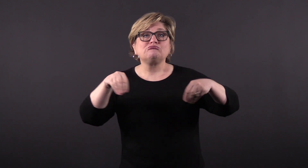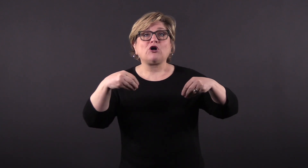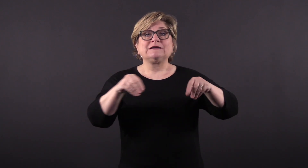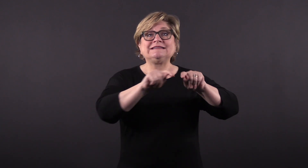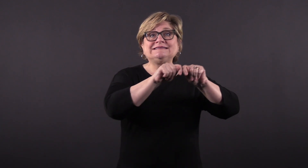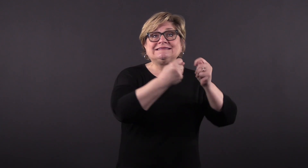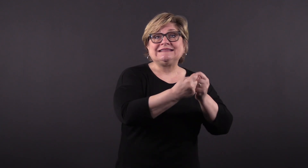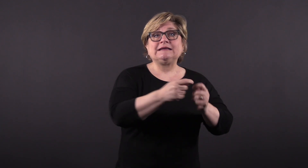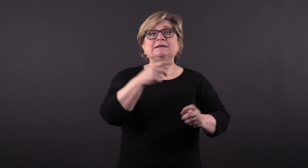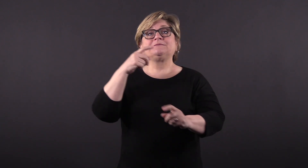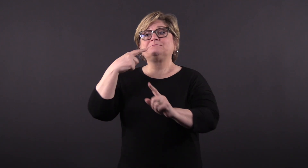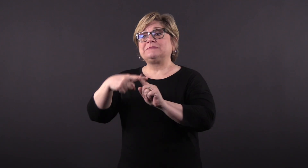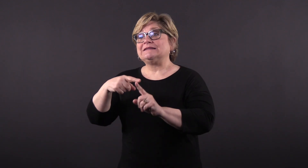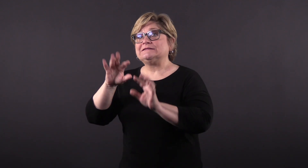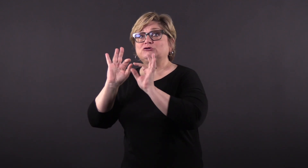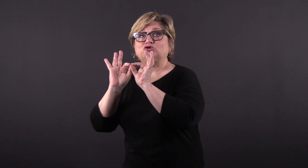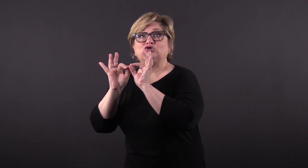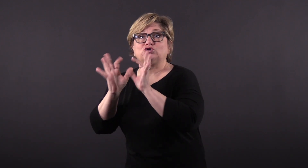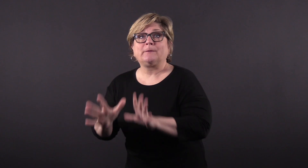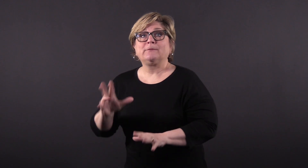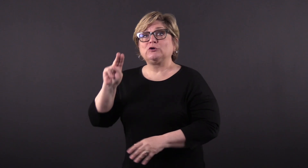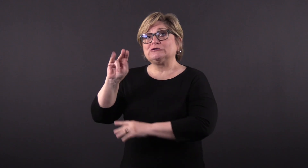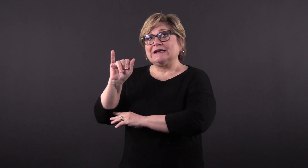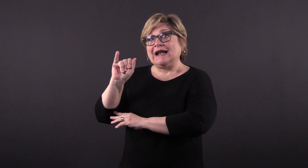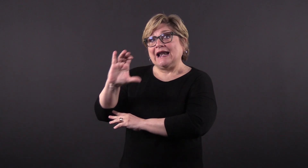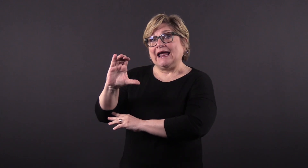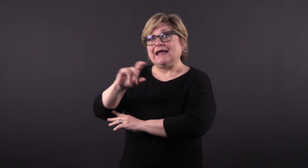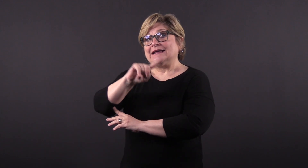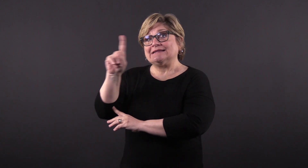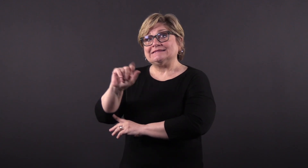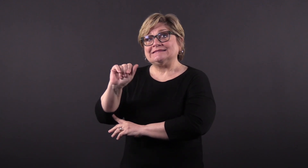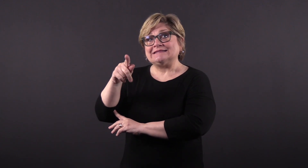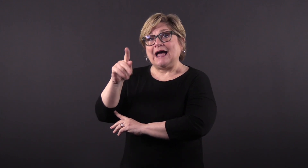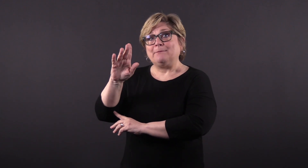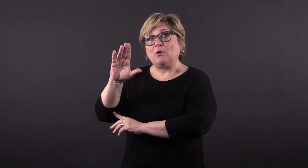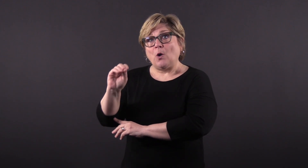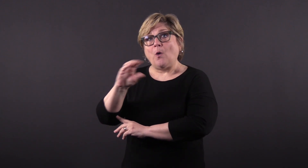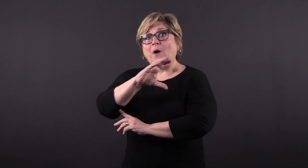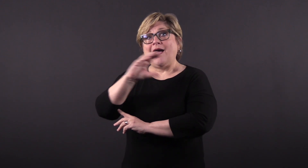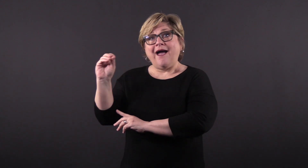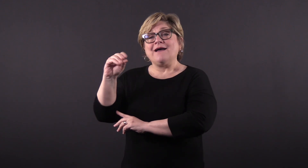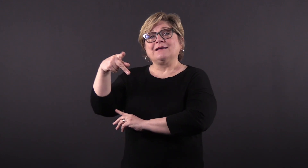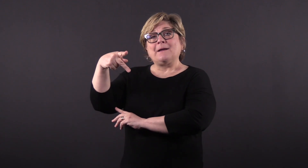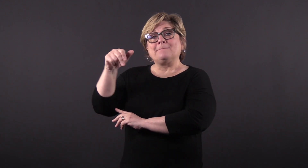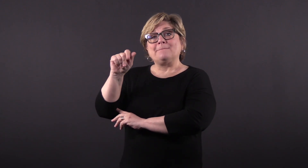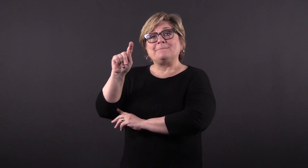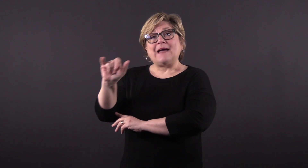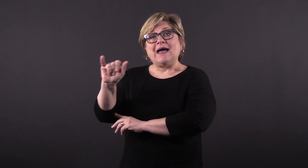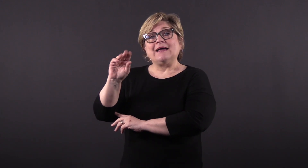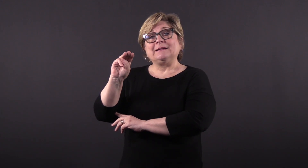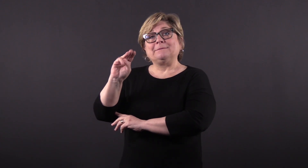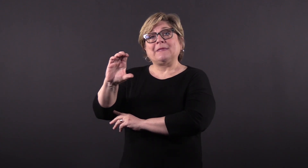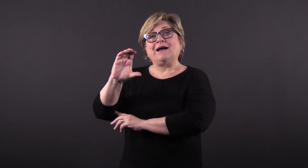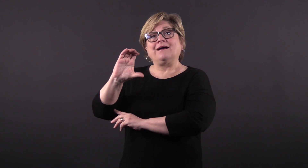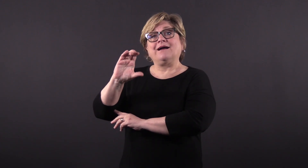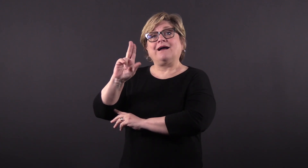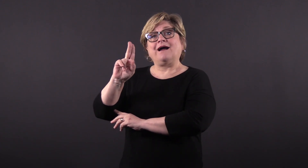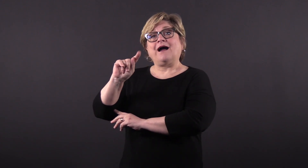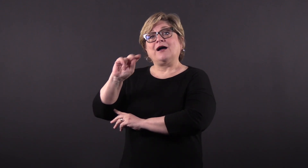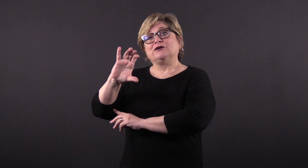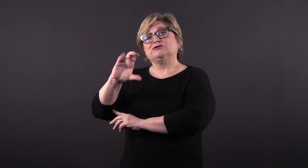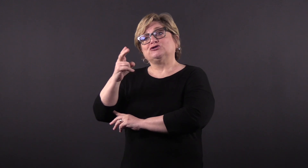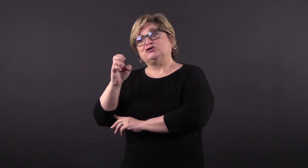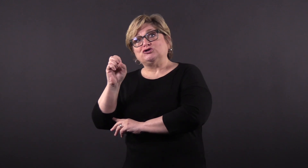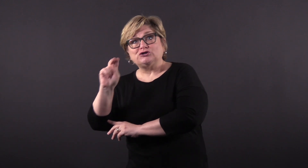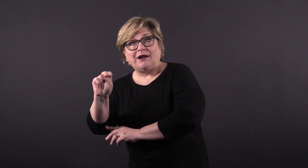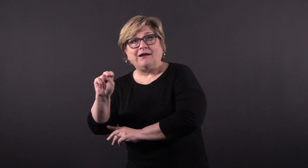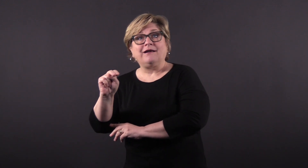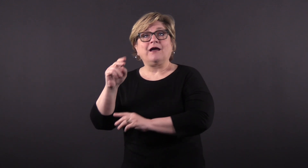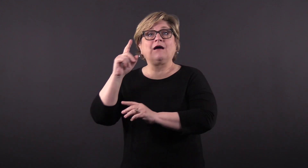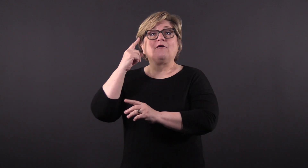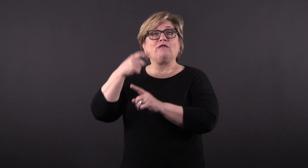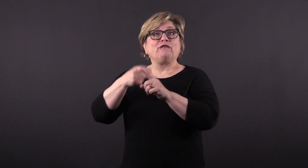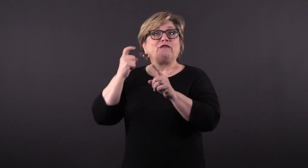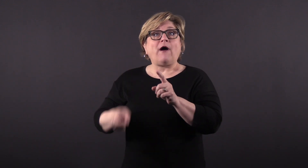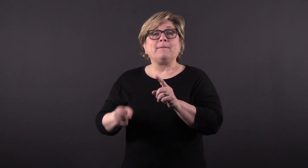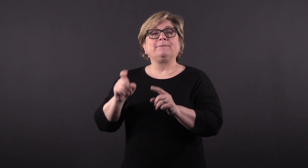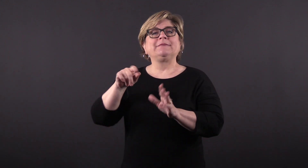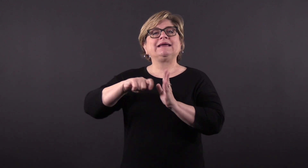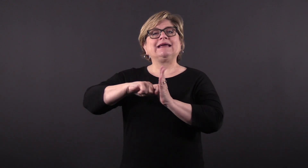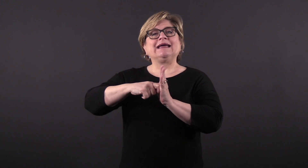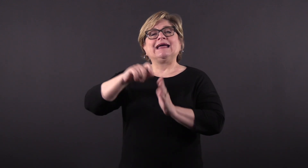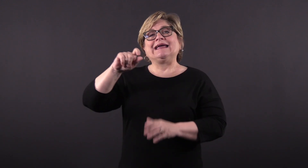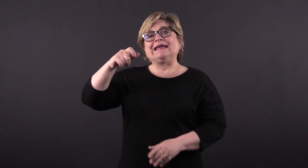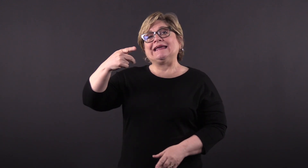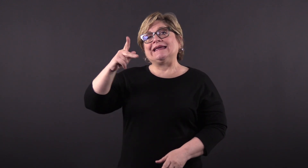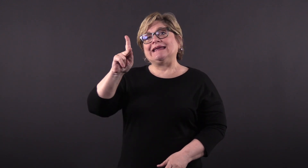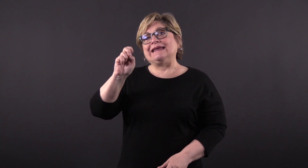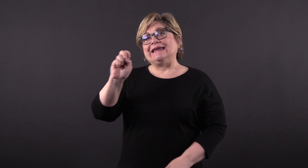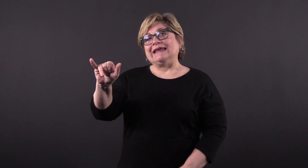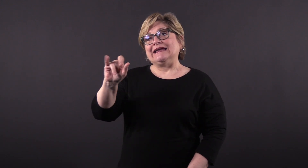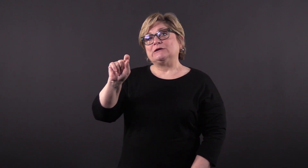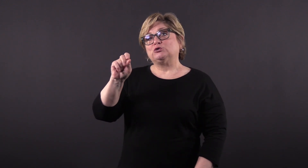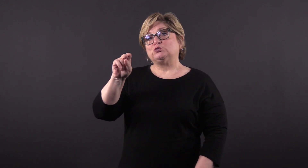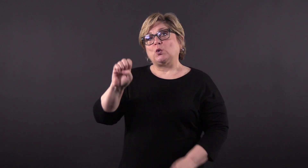and marketing teams and interpreters Nic Zapko and Patty McCutcheon from Keystone